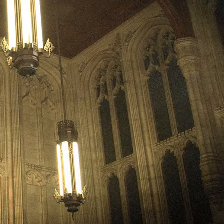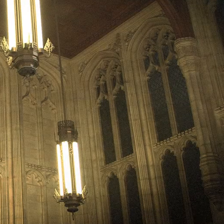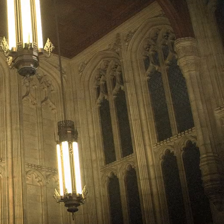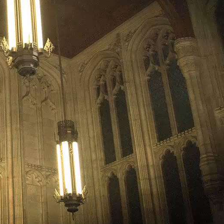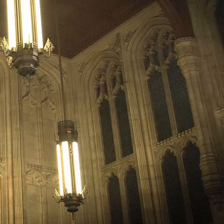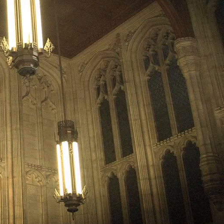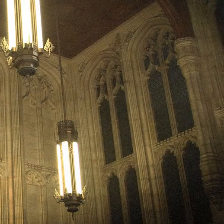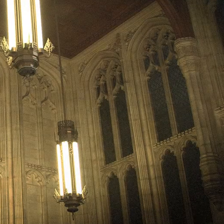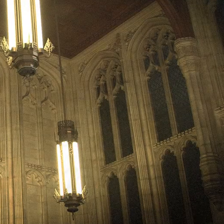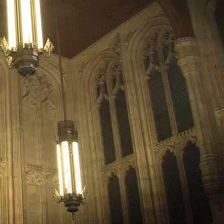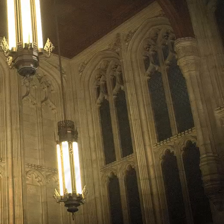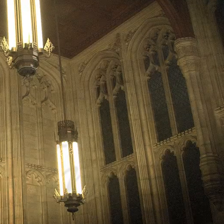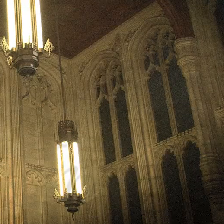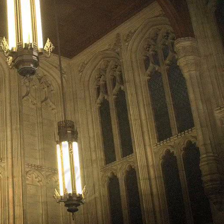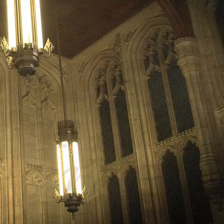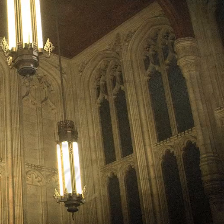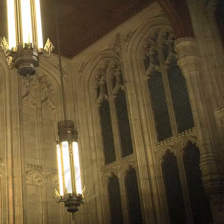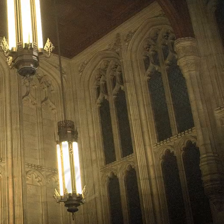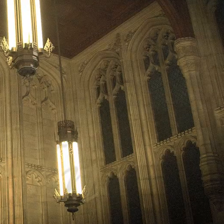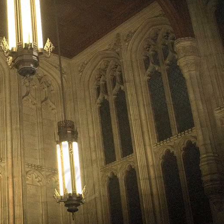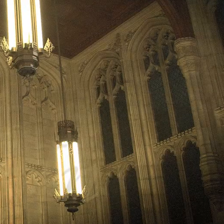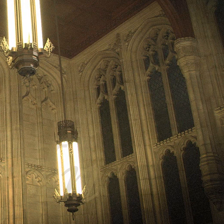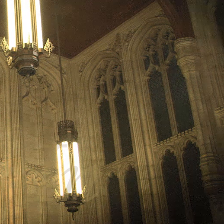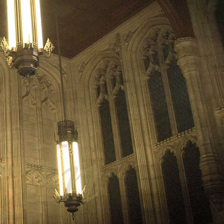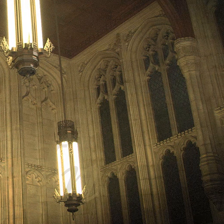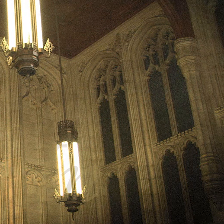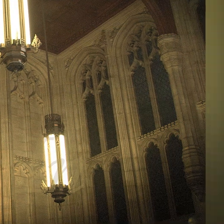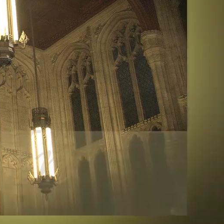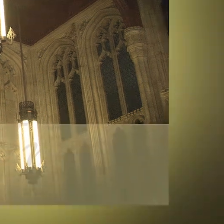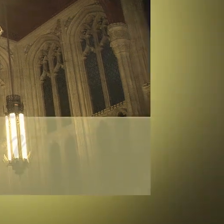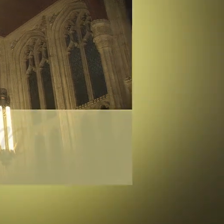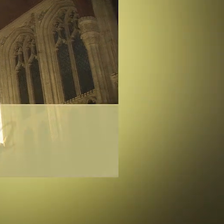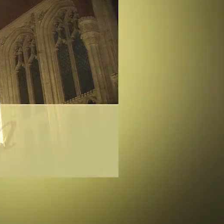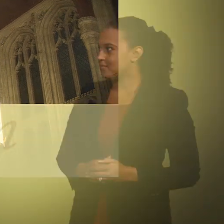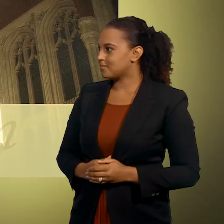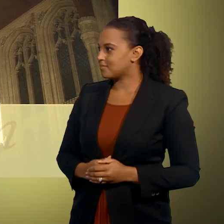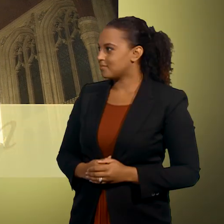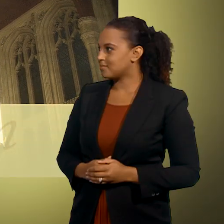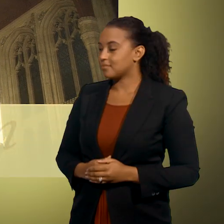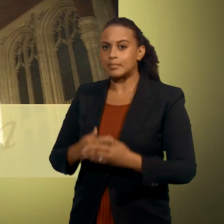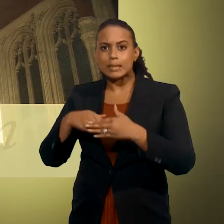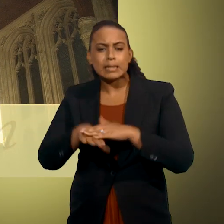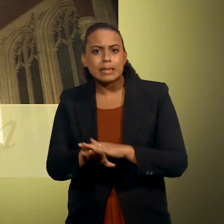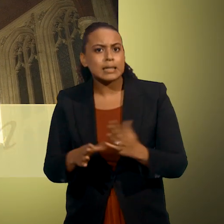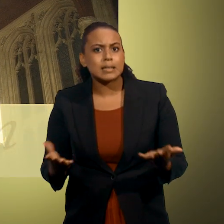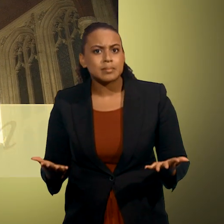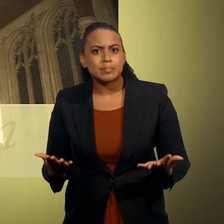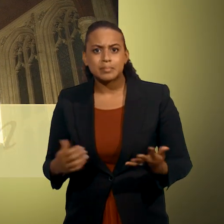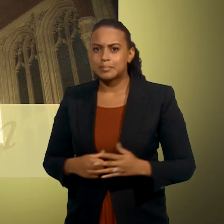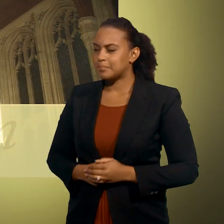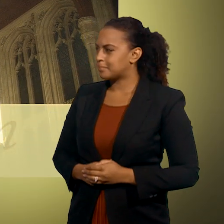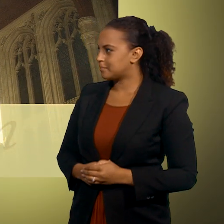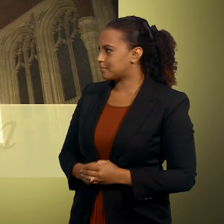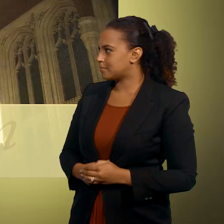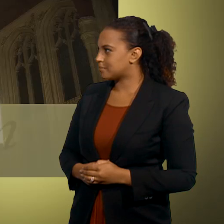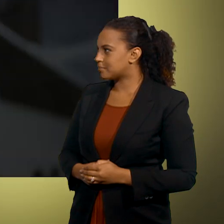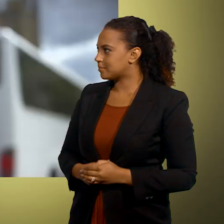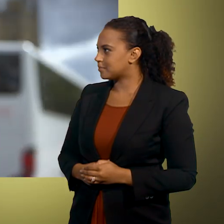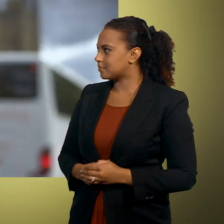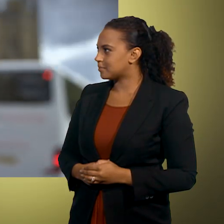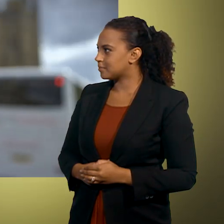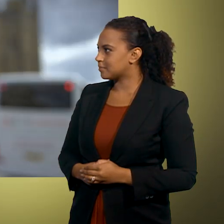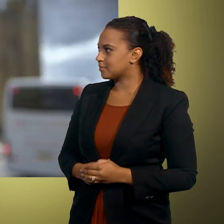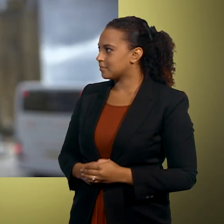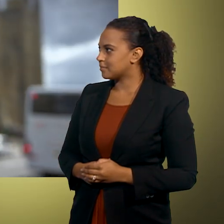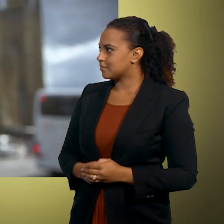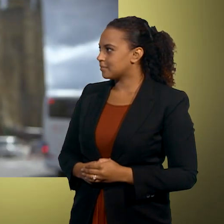Getting In